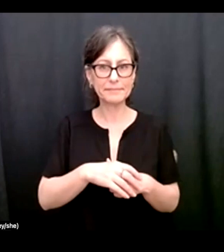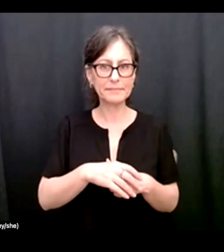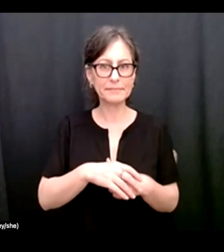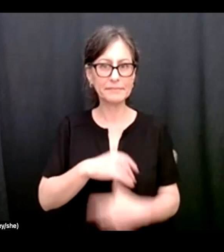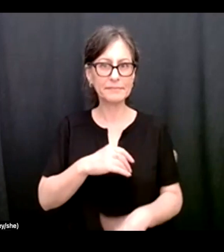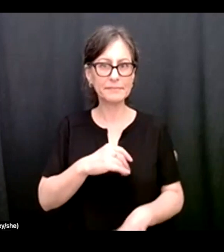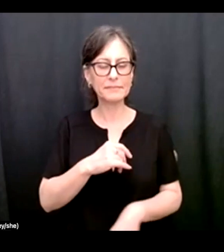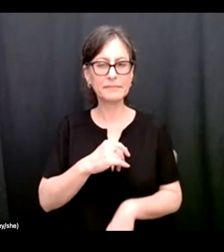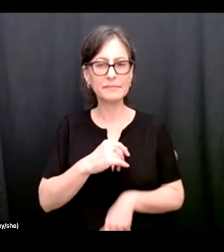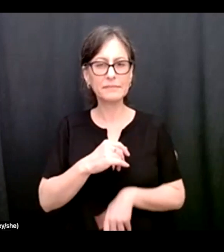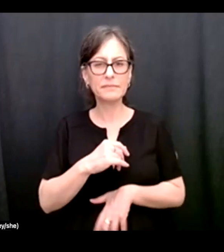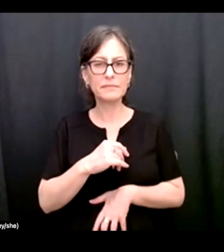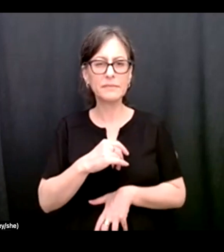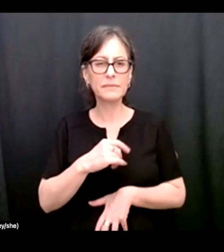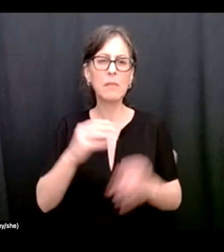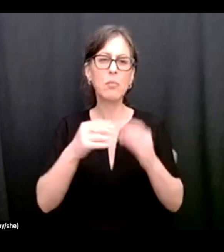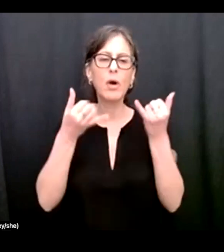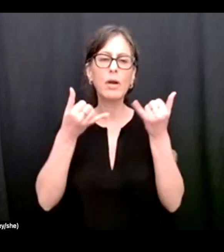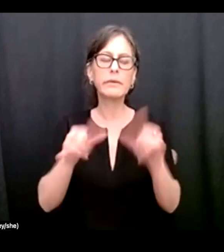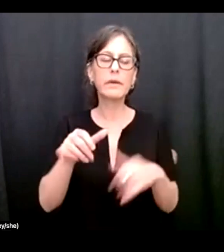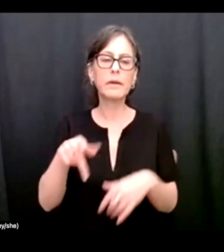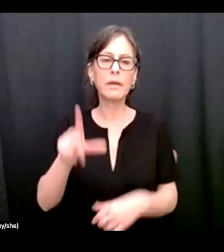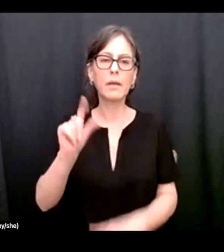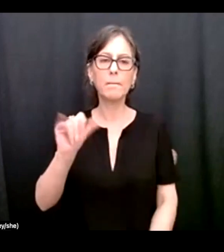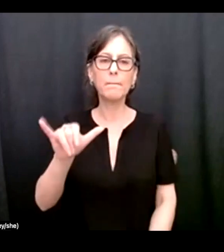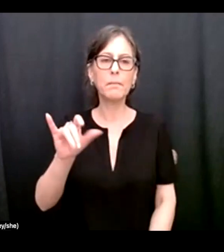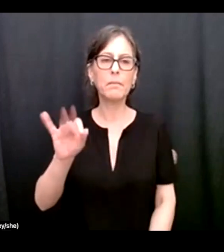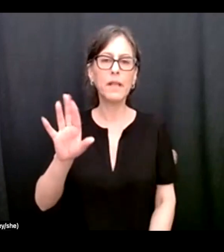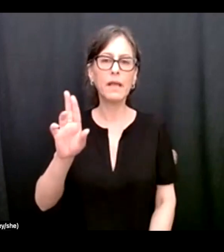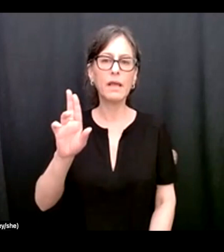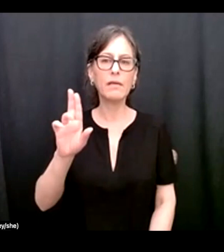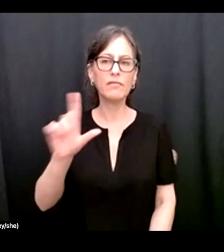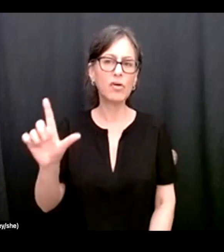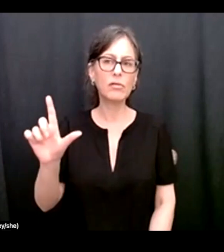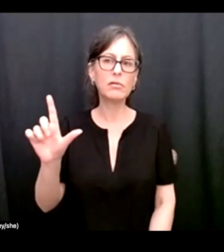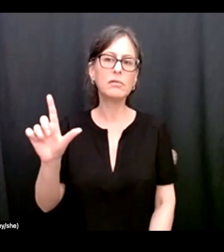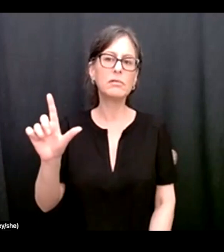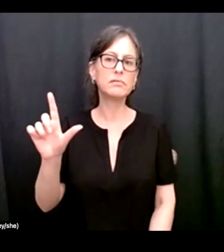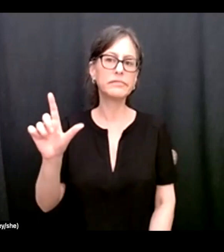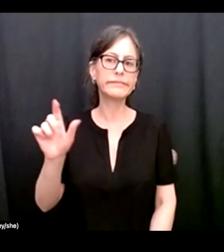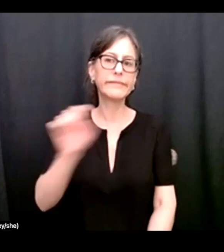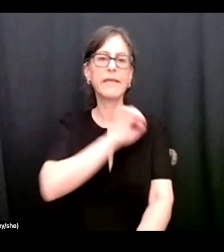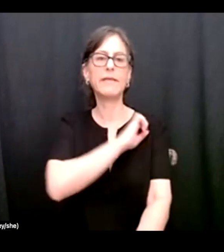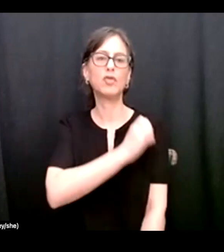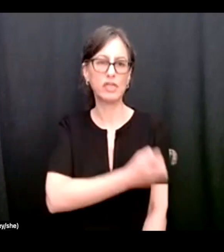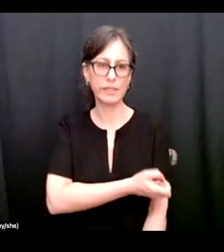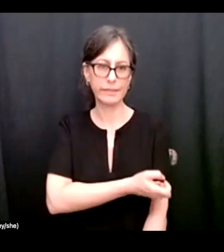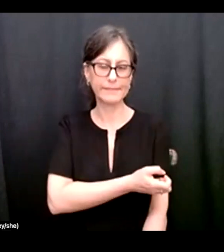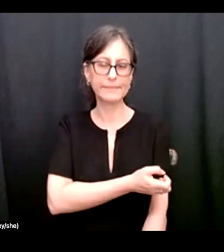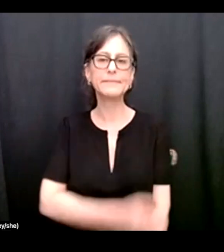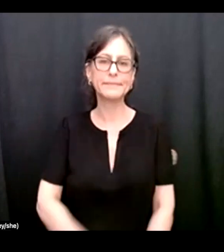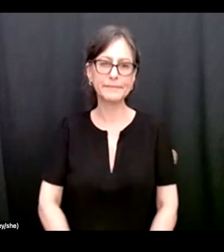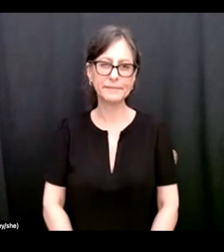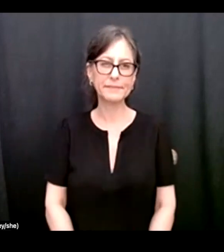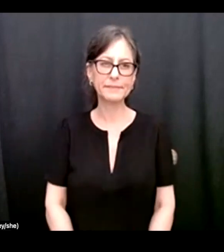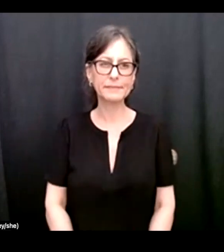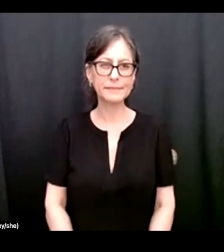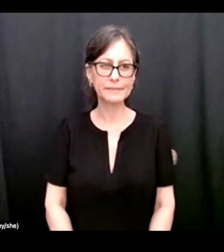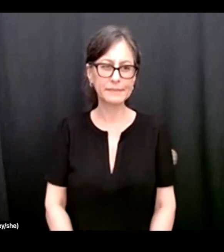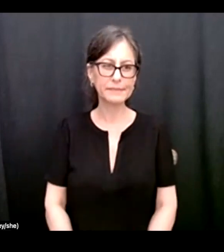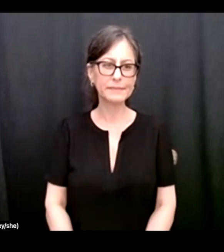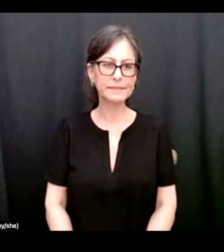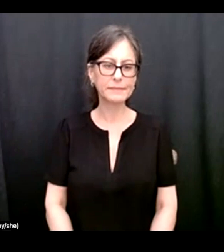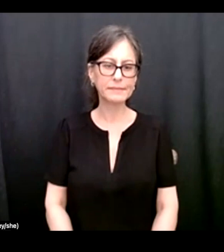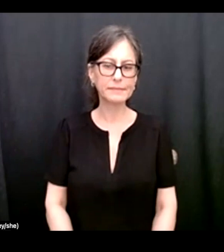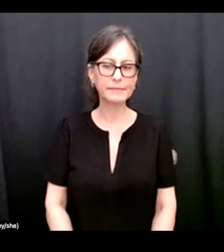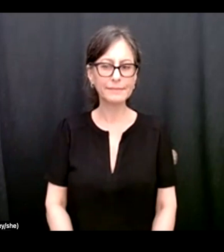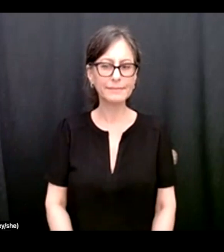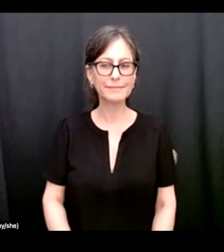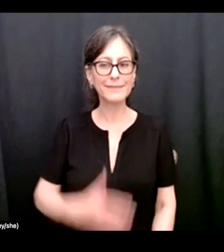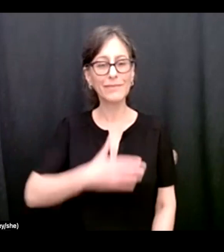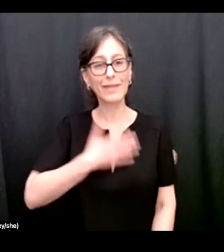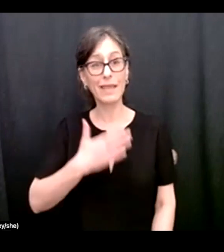and just this playful, playful energy. And kind of like happy vibes while we're talking about things